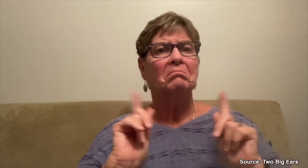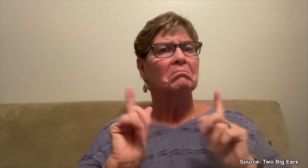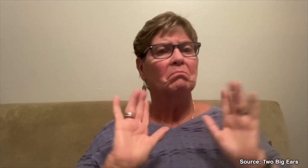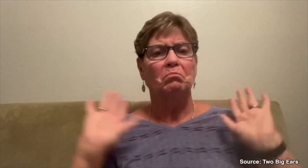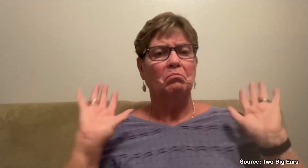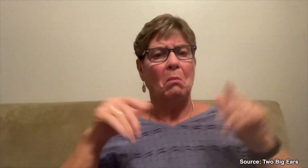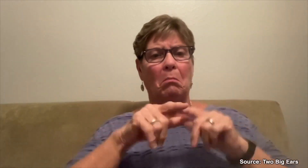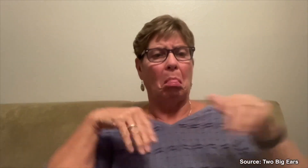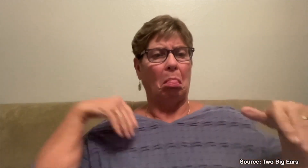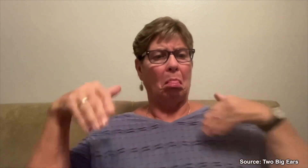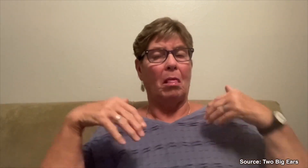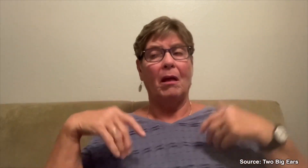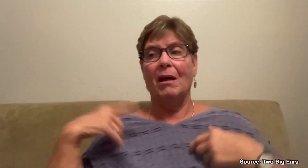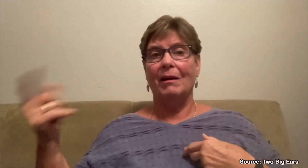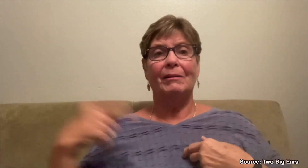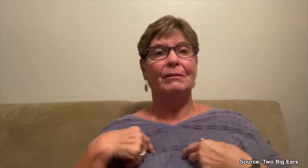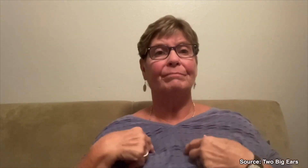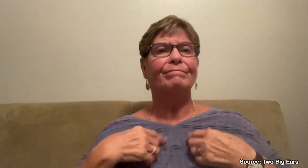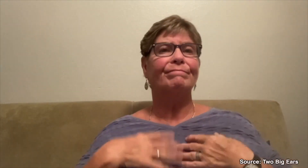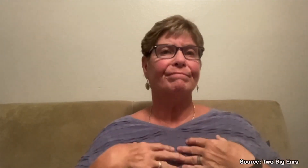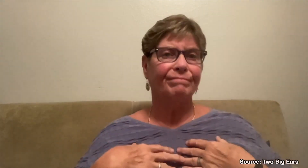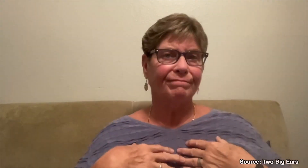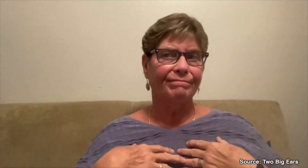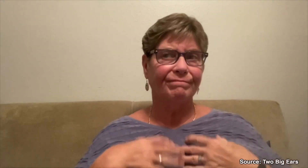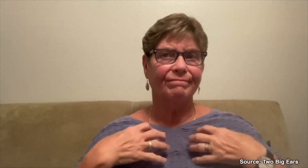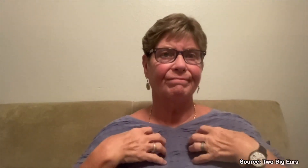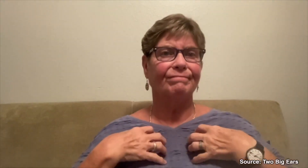People were reluctant and we were disappointed.